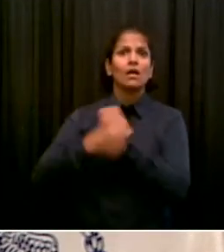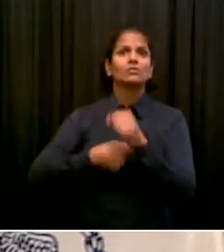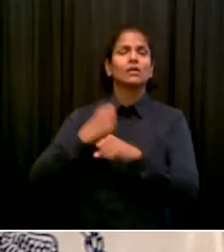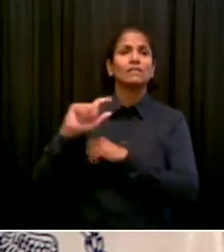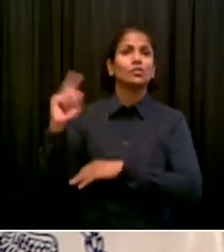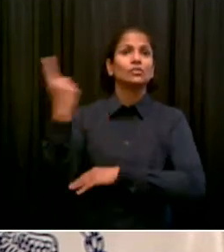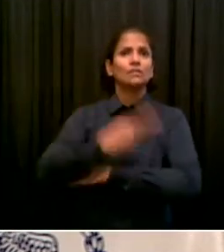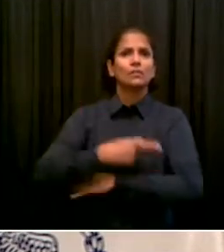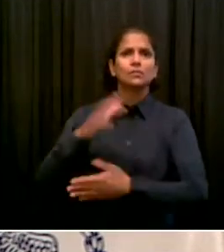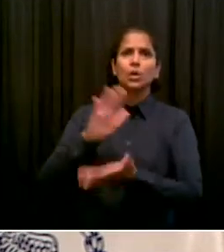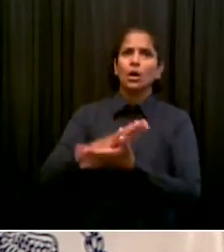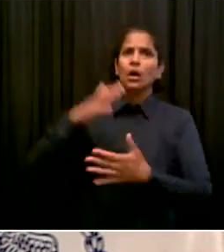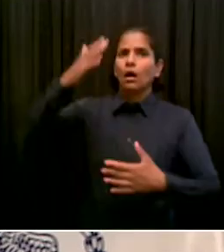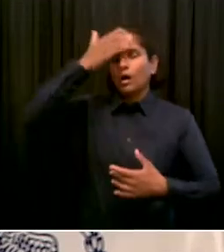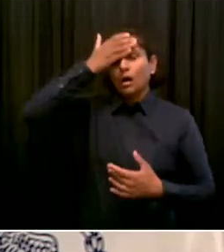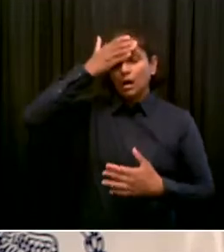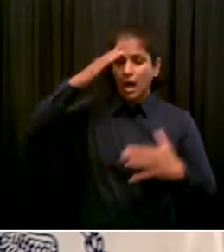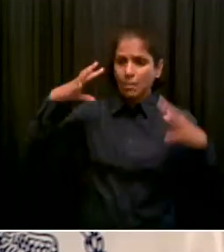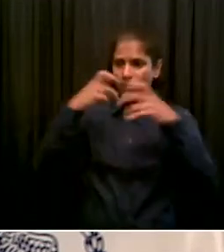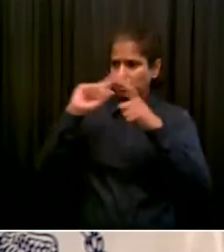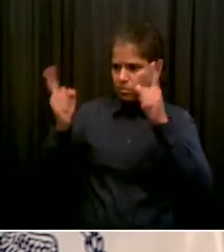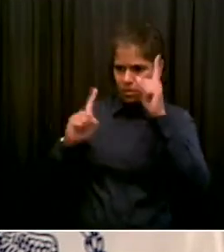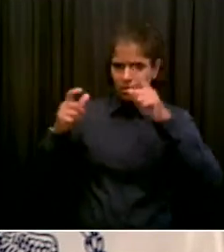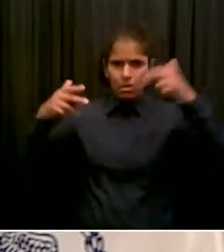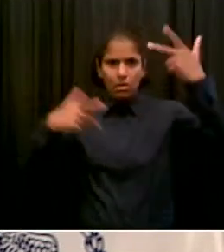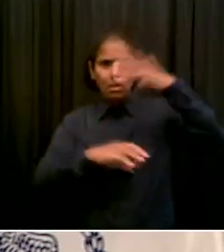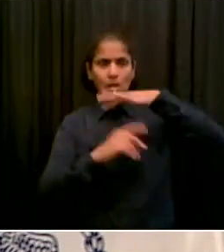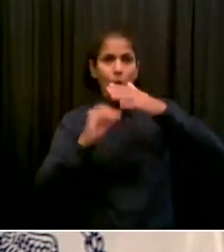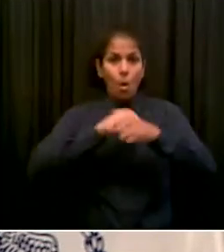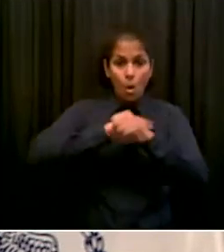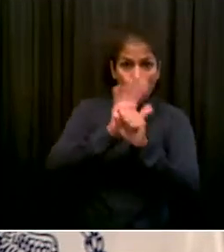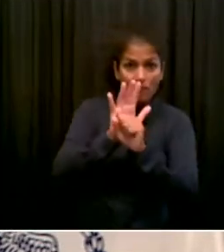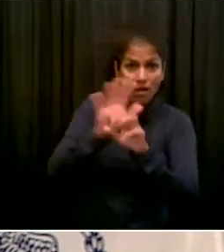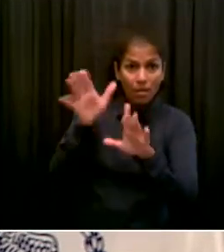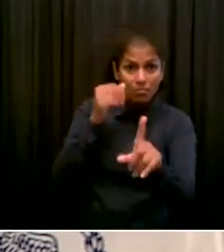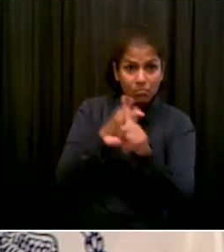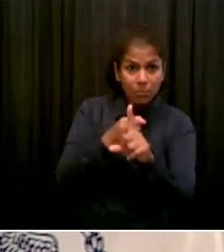WENT. I WANT TO THANK ALL OF OUR EDUCATORS AND STAFF, I THINK THE CHANCELLOR AND HER TEAM.